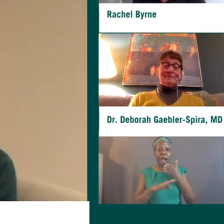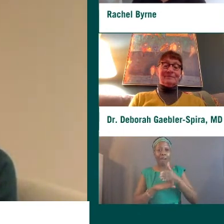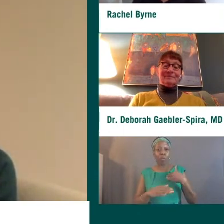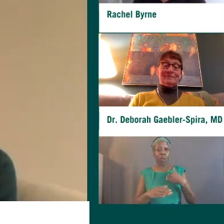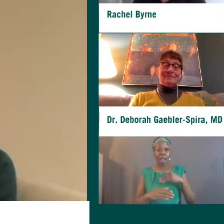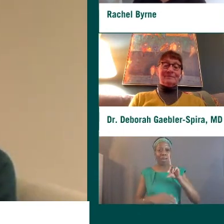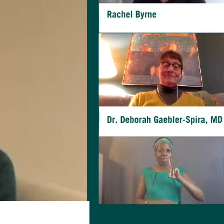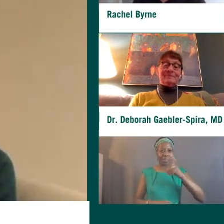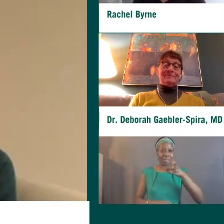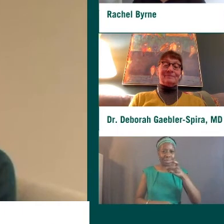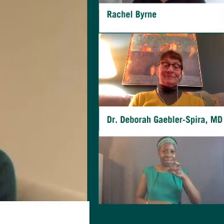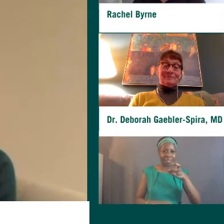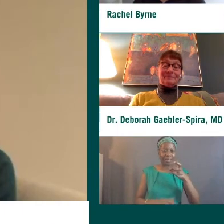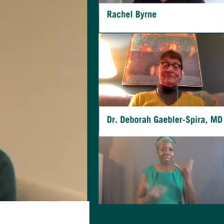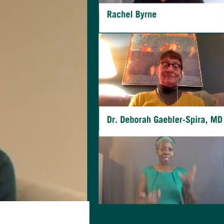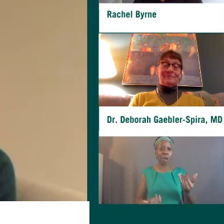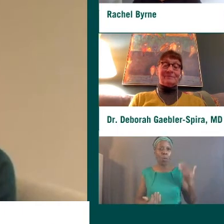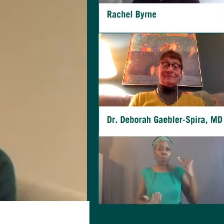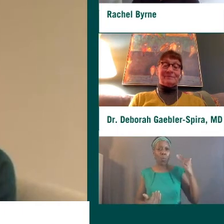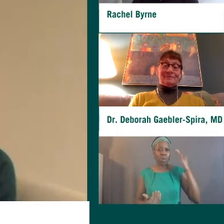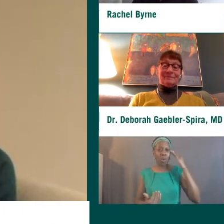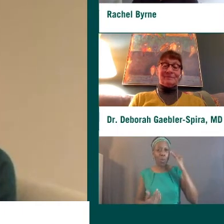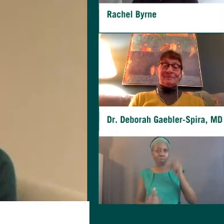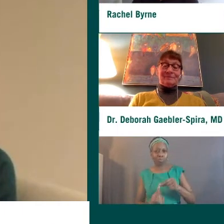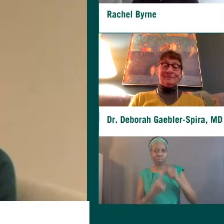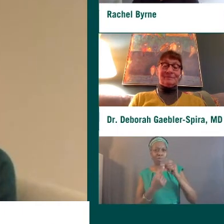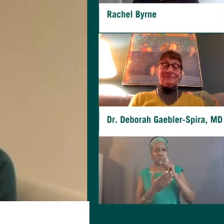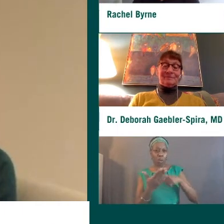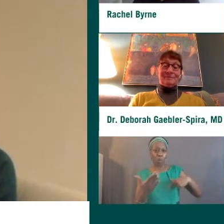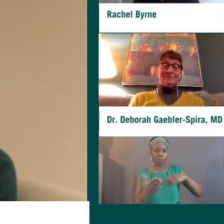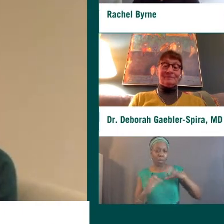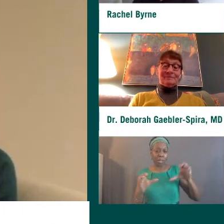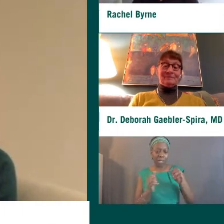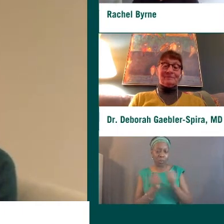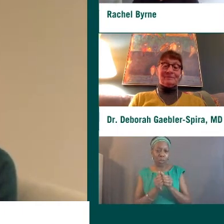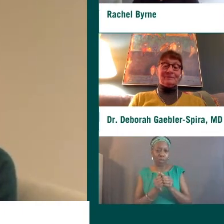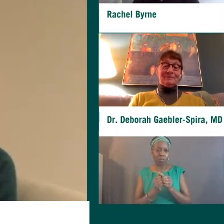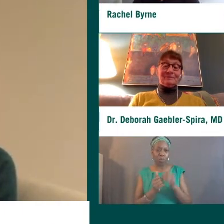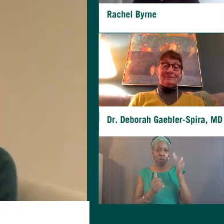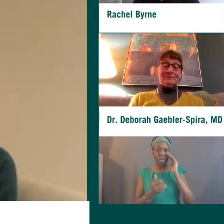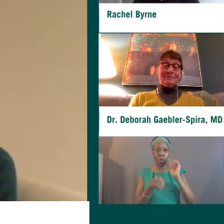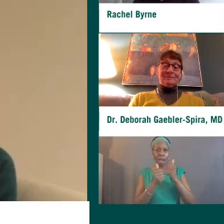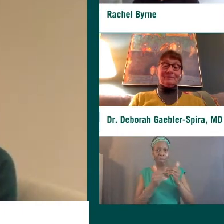and we know how to move forward. There are some families who they don't wanna